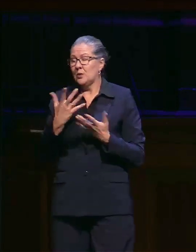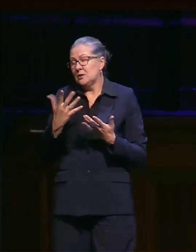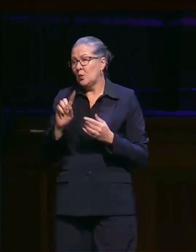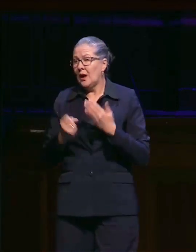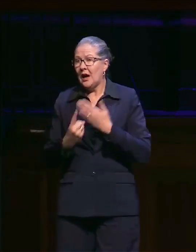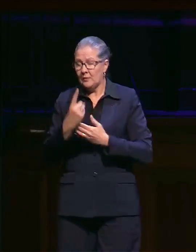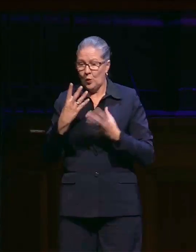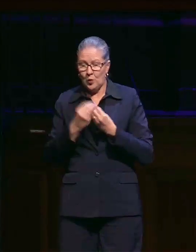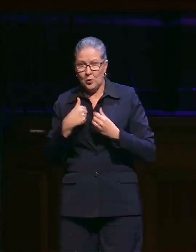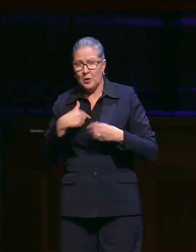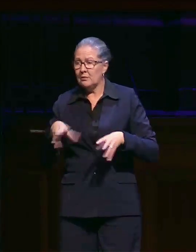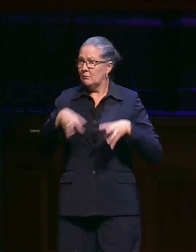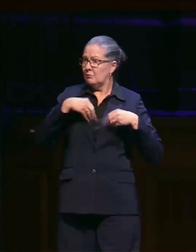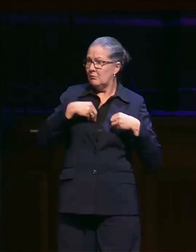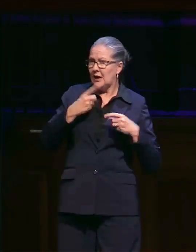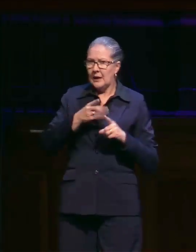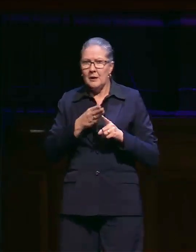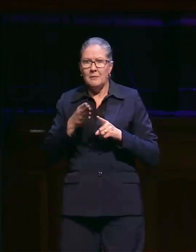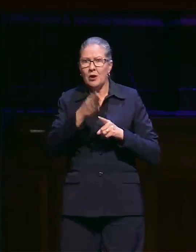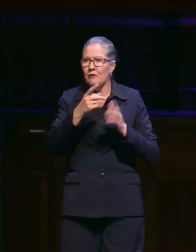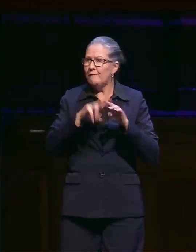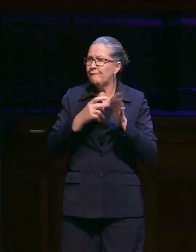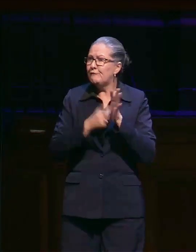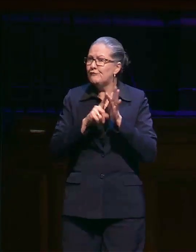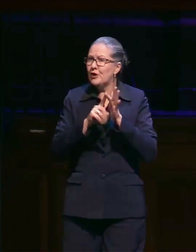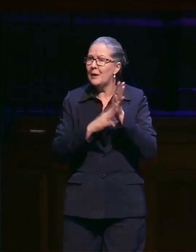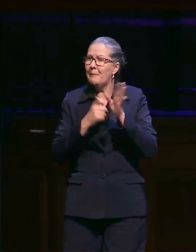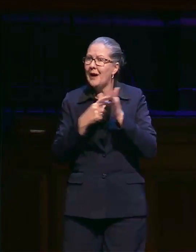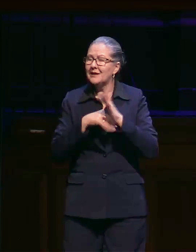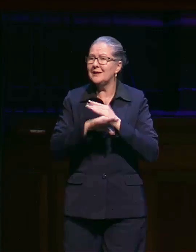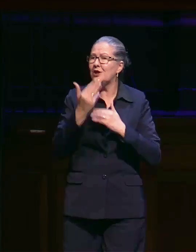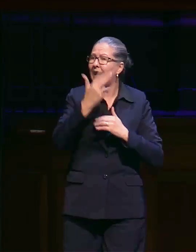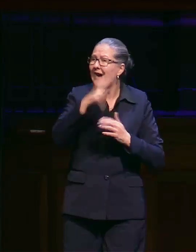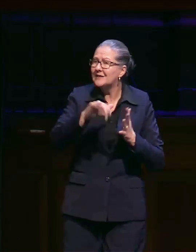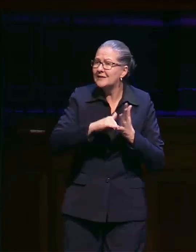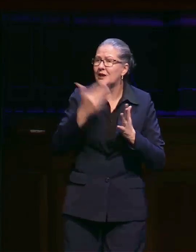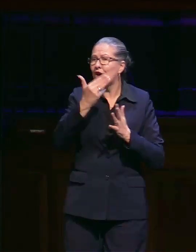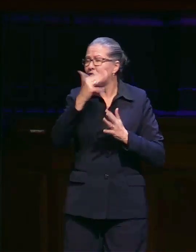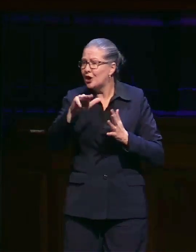and sometimes pioneered the free-market reforms of the 1980s and 90s starting in